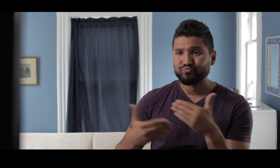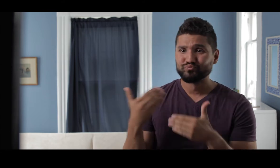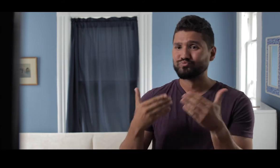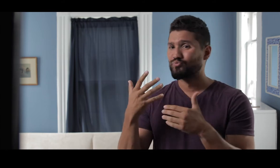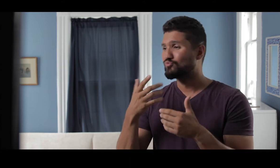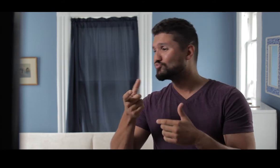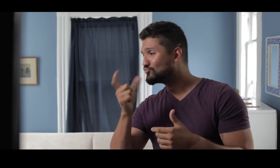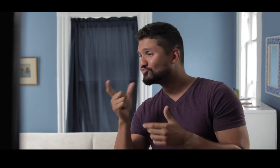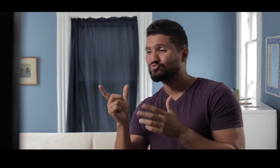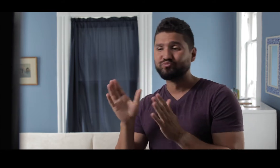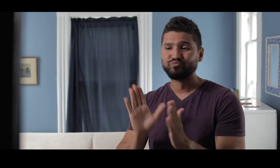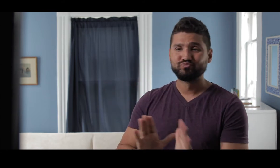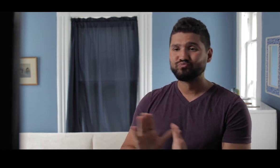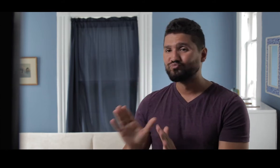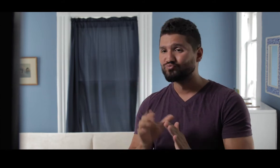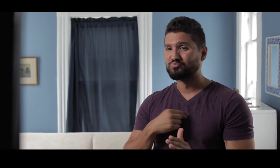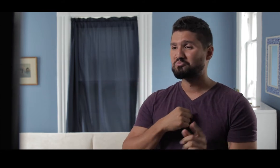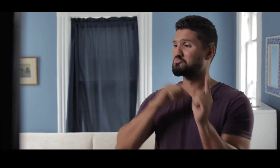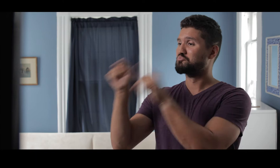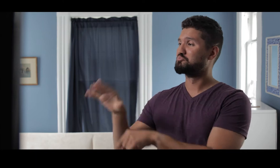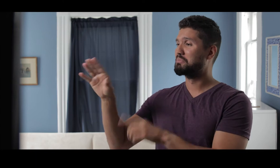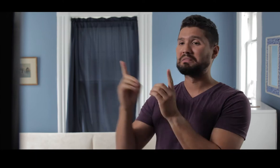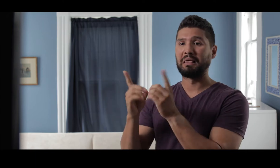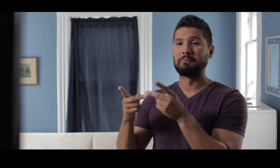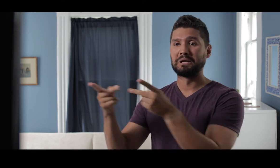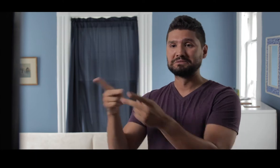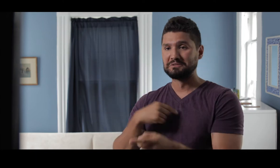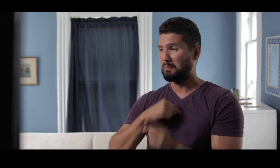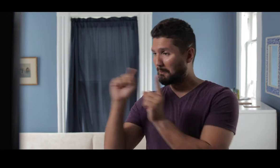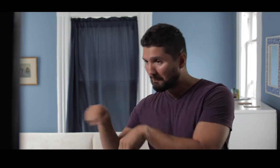were hanging out, then went back to his place.